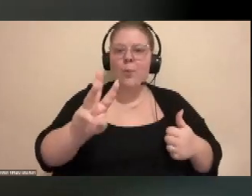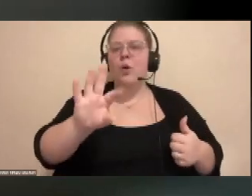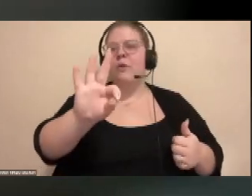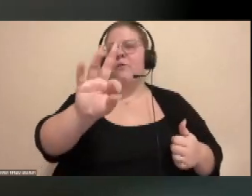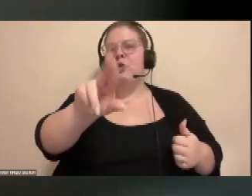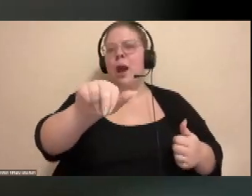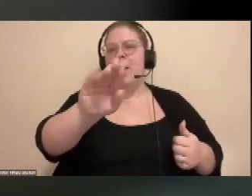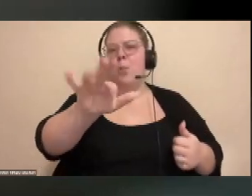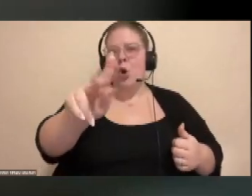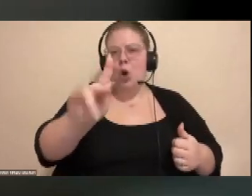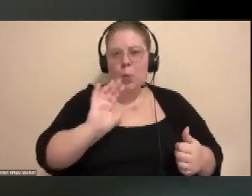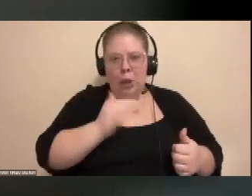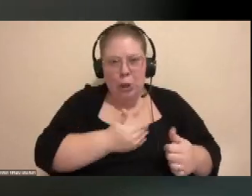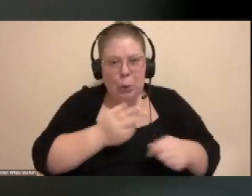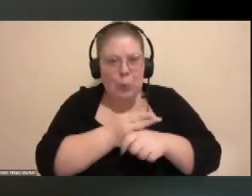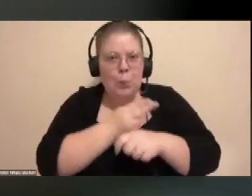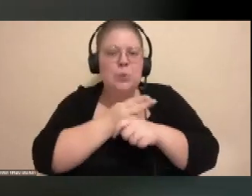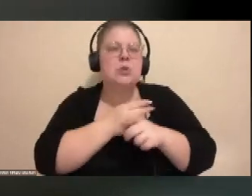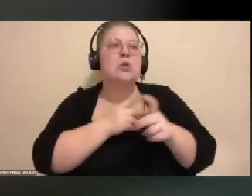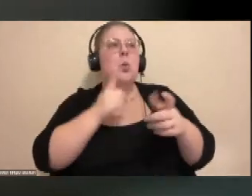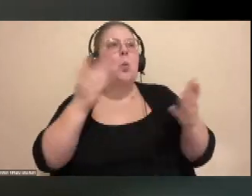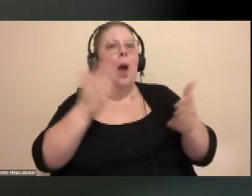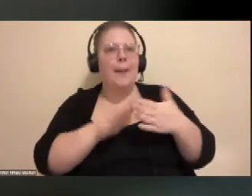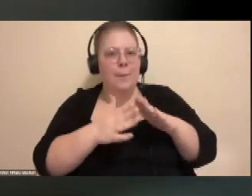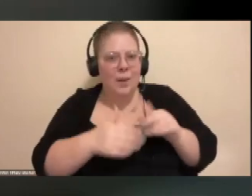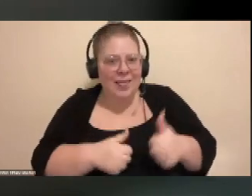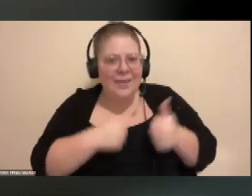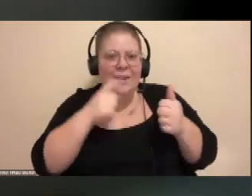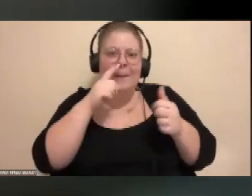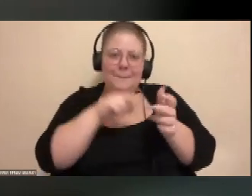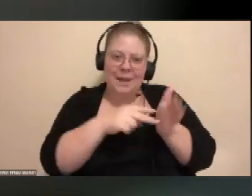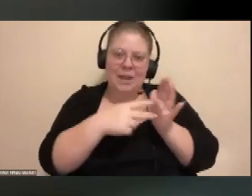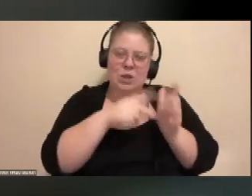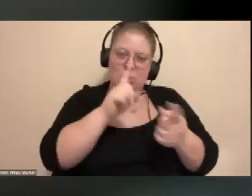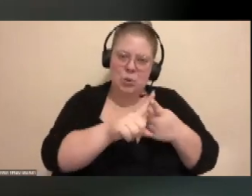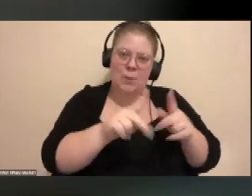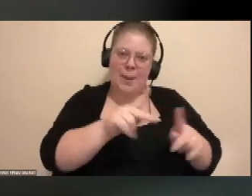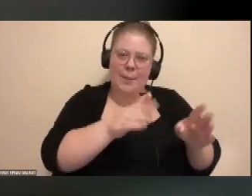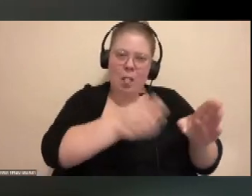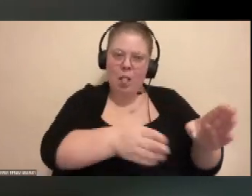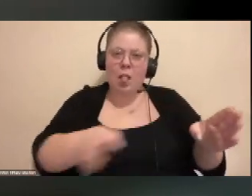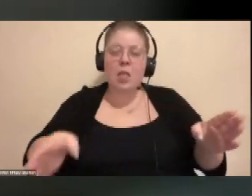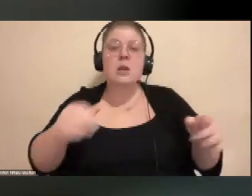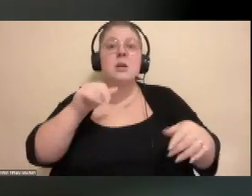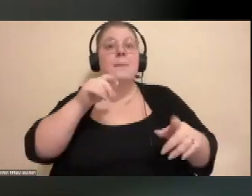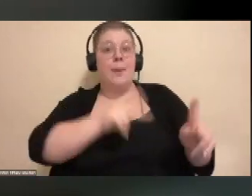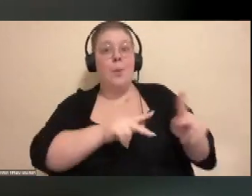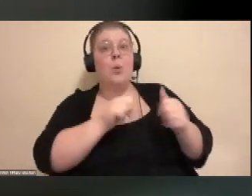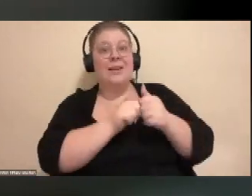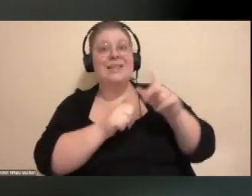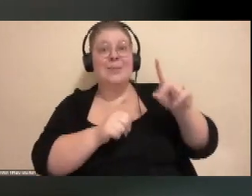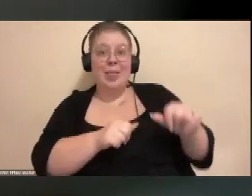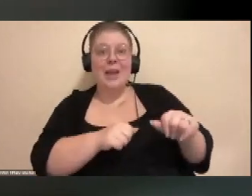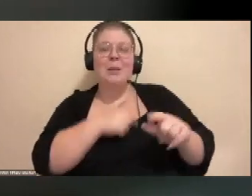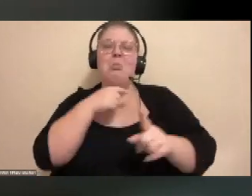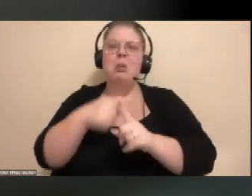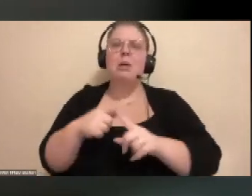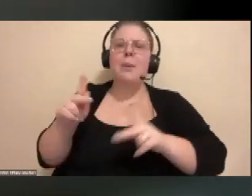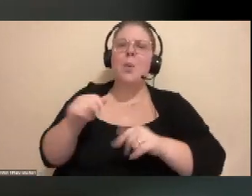individual people and to communities, both people with disabilities and people without disabilities.